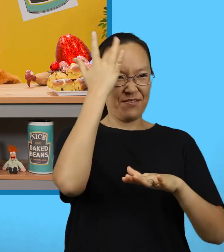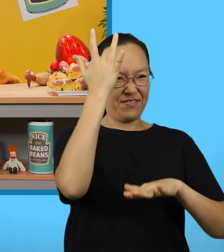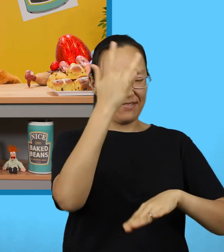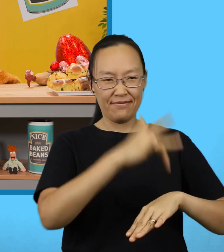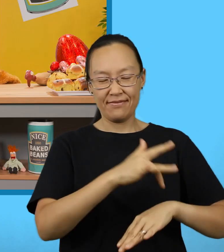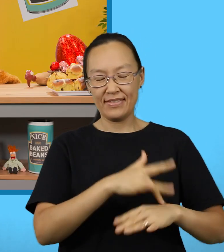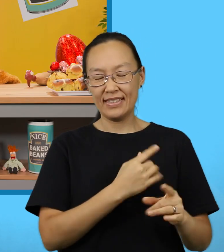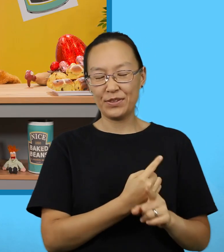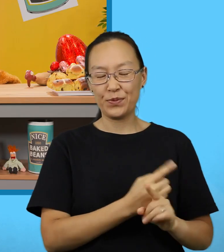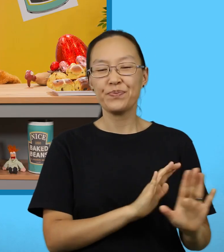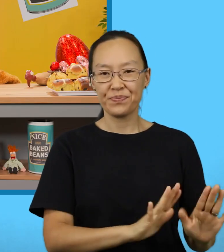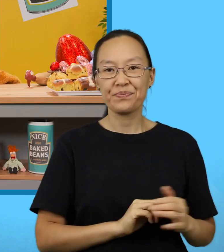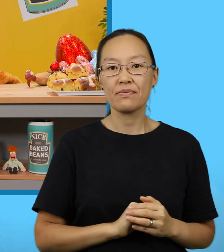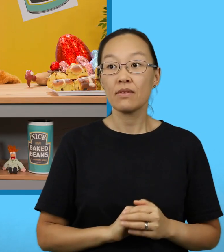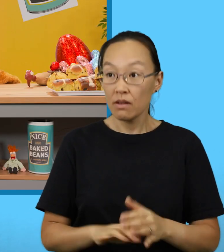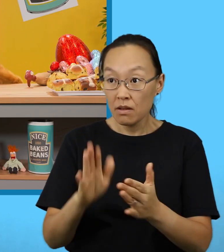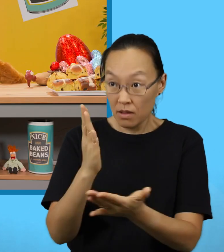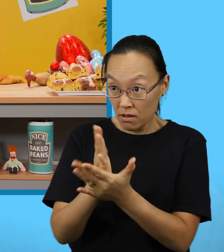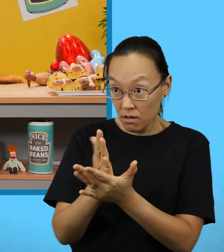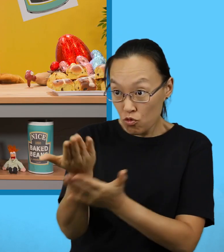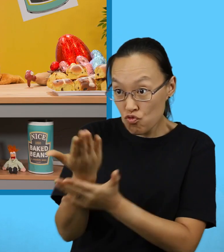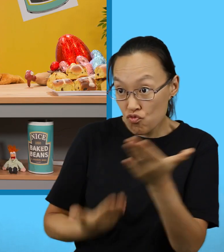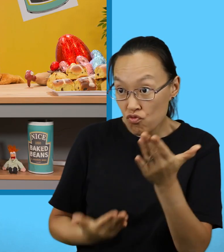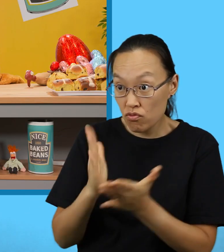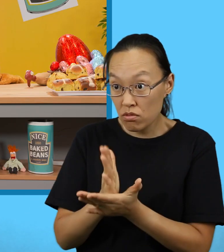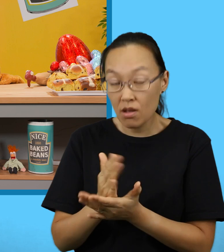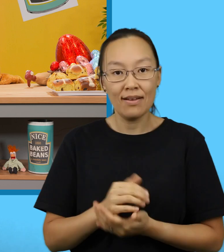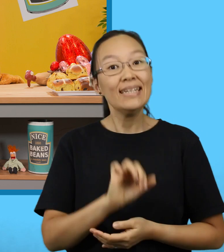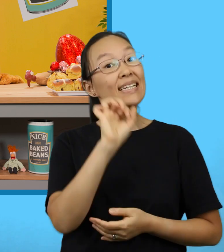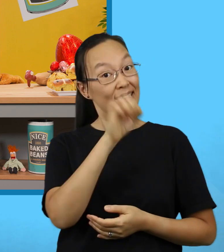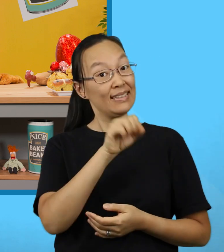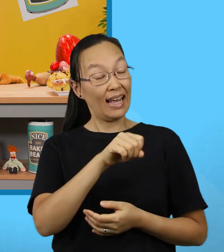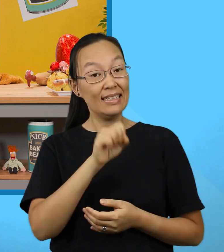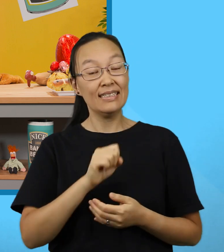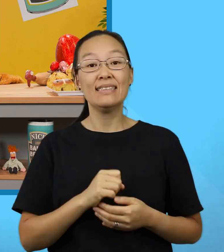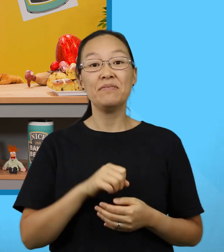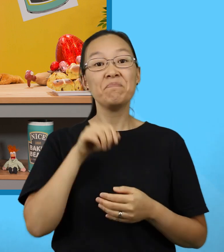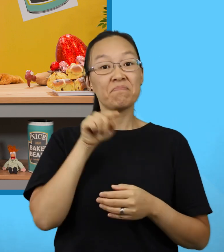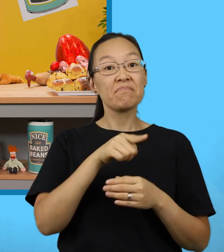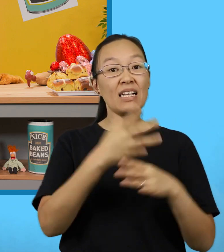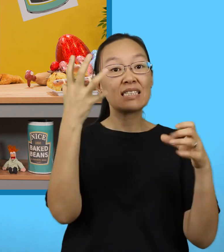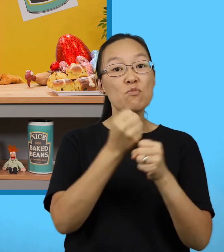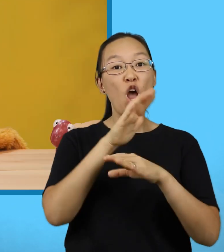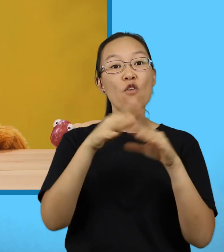Yeah. It was a summary of the Bible. And Christians believe that the Bible is God's true story.